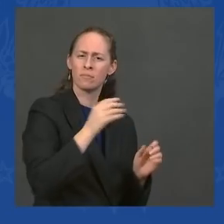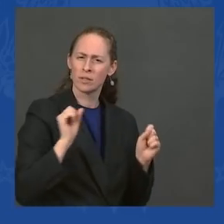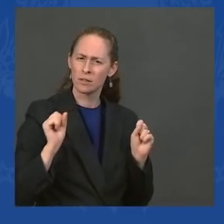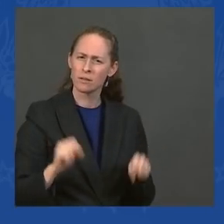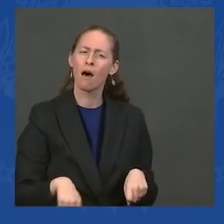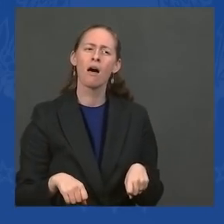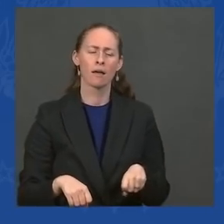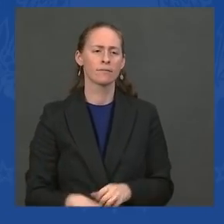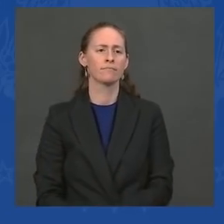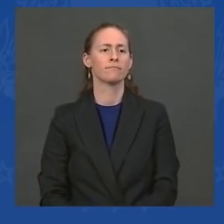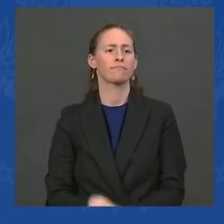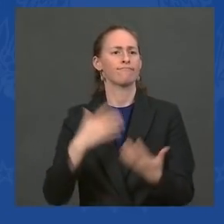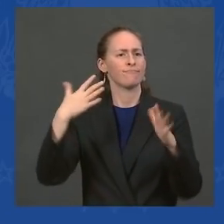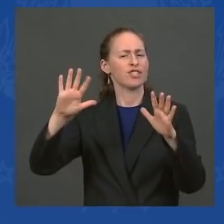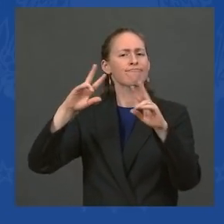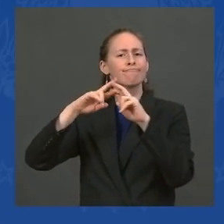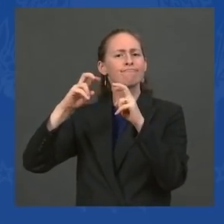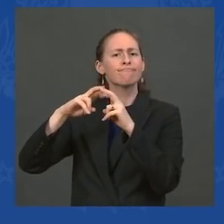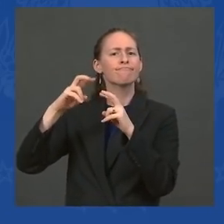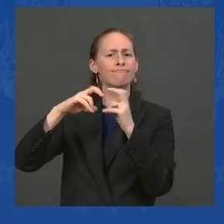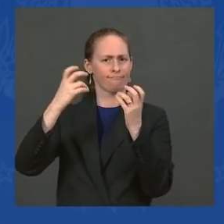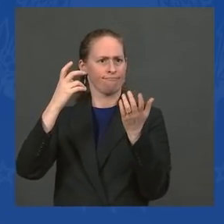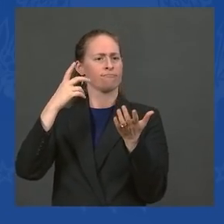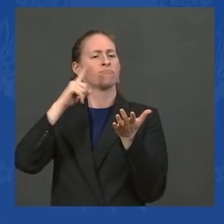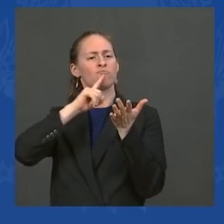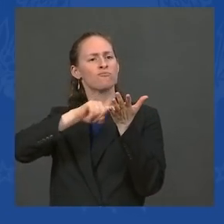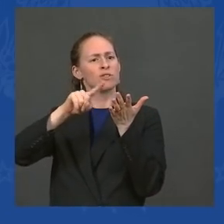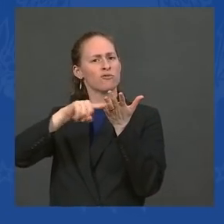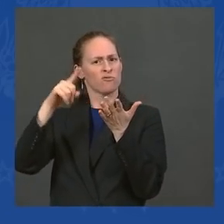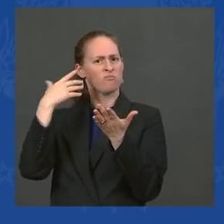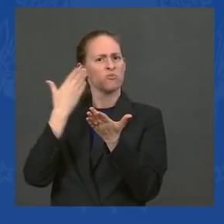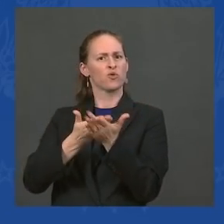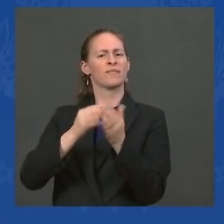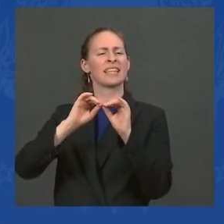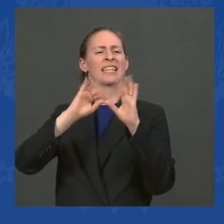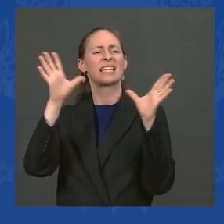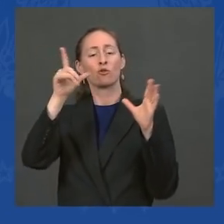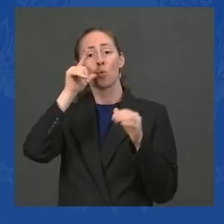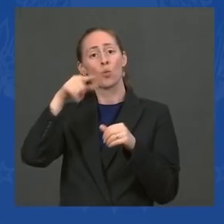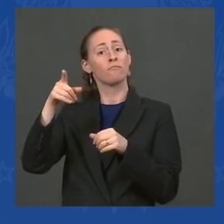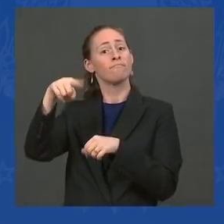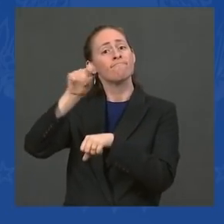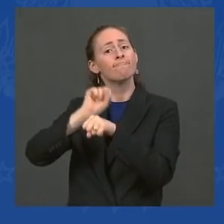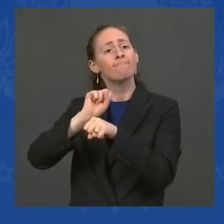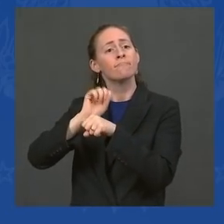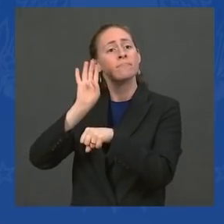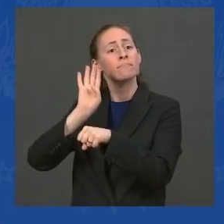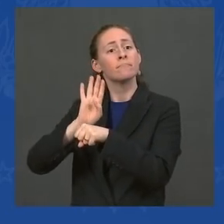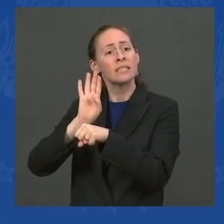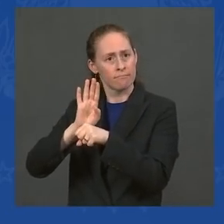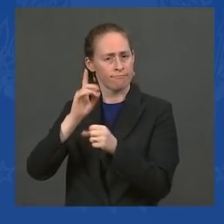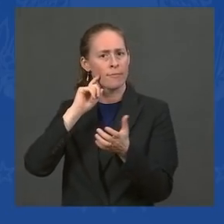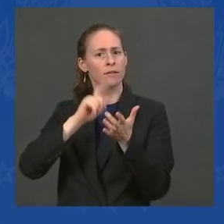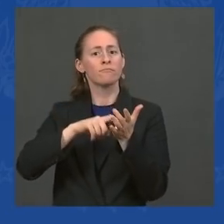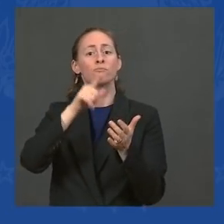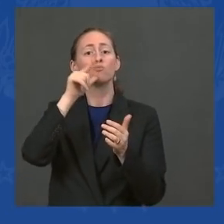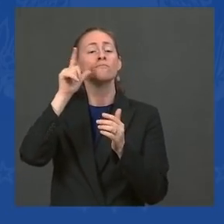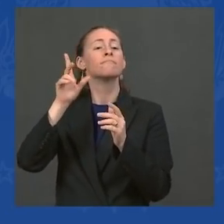a children's center, businesses -- businesses -- the business itself -- have less employee turnover, less absenteeism,